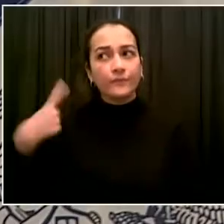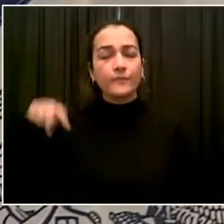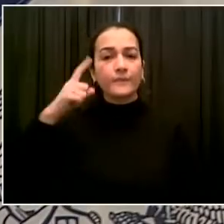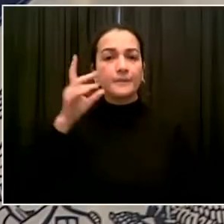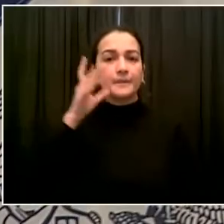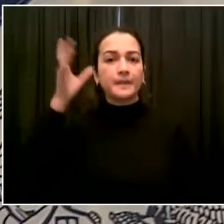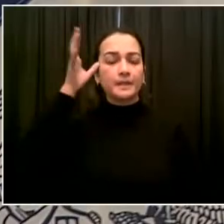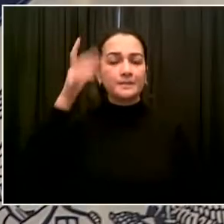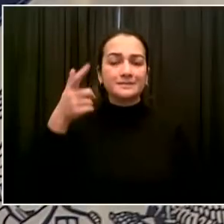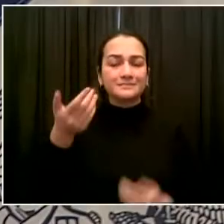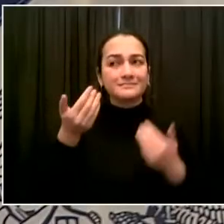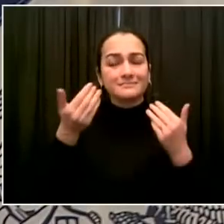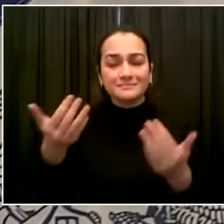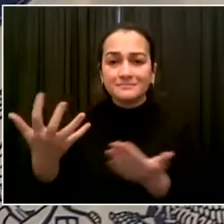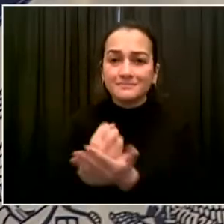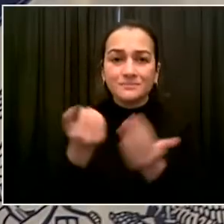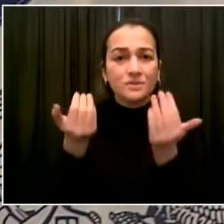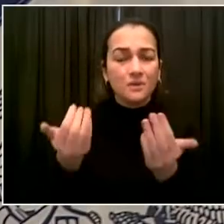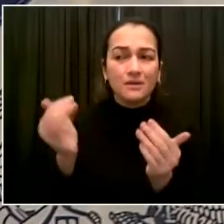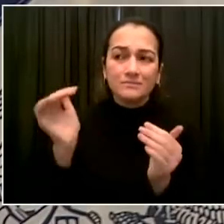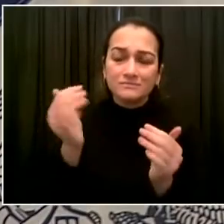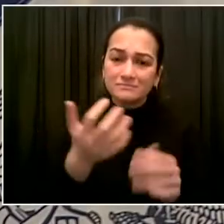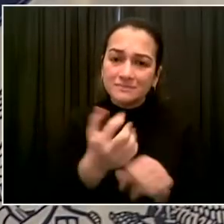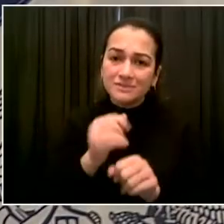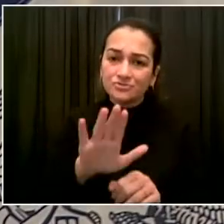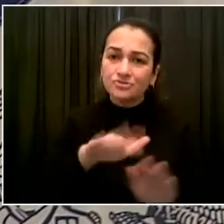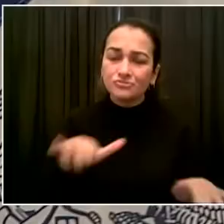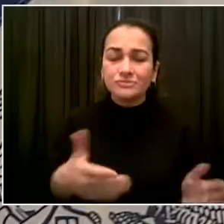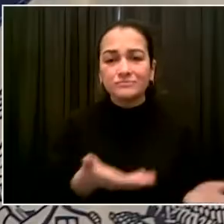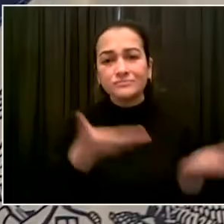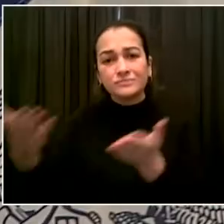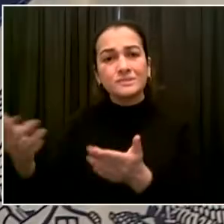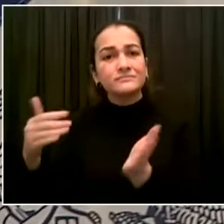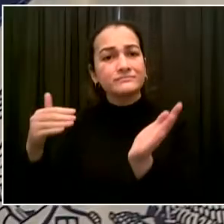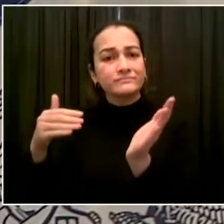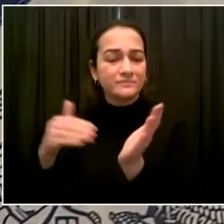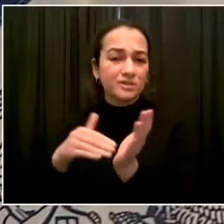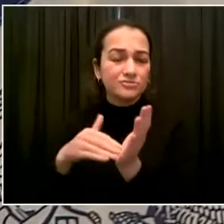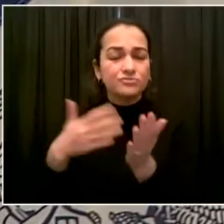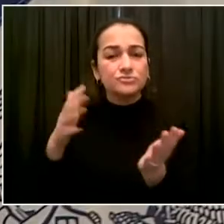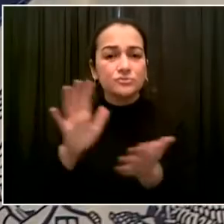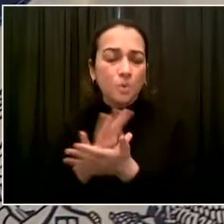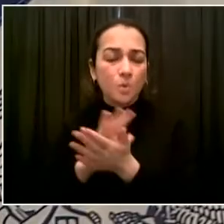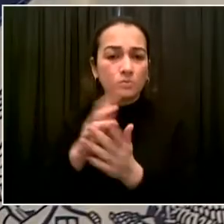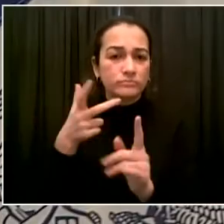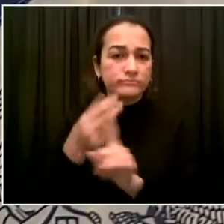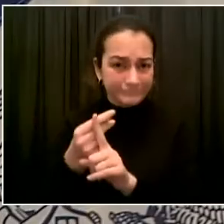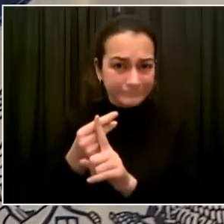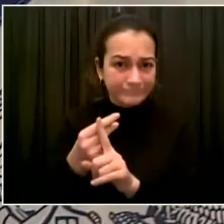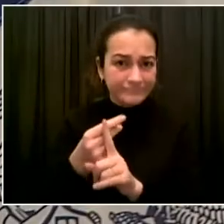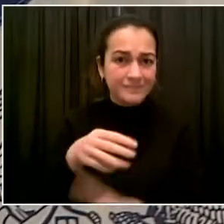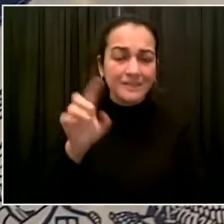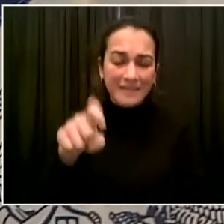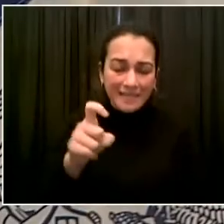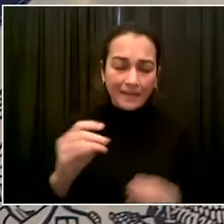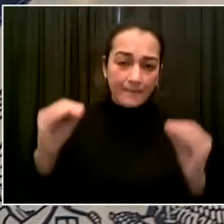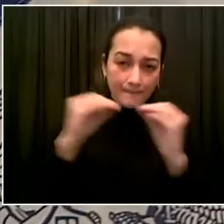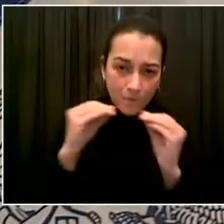FASTER AND I'M URGING ALL FAMILY MEMBERS TO GET YOUR YOUNGER KIDS VACCINATED.